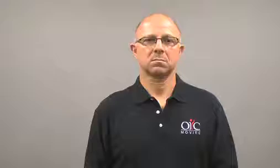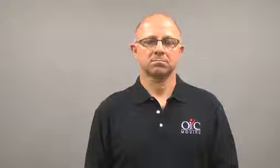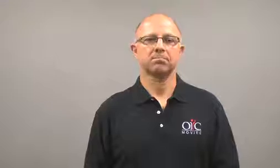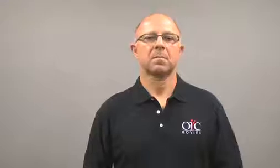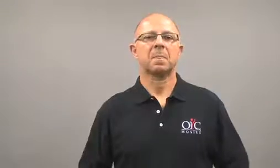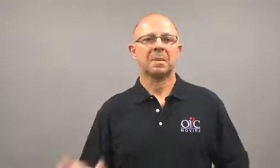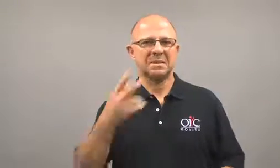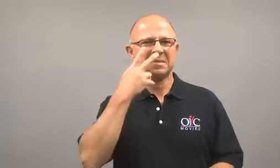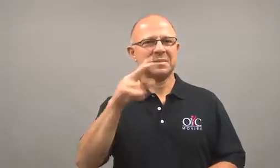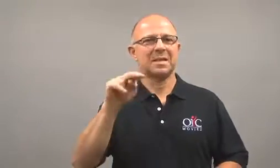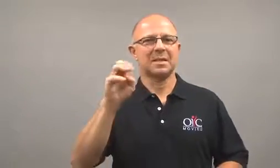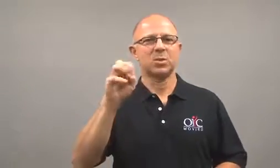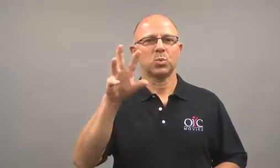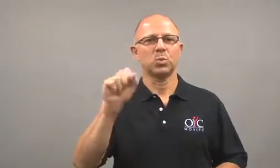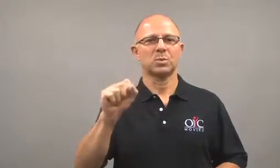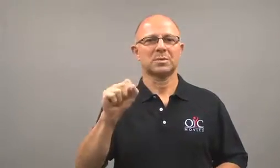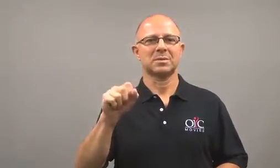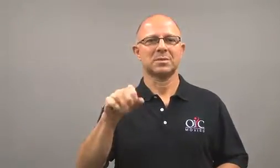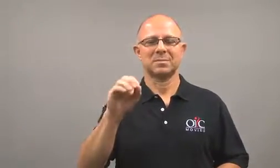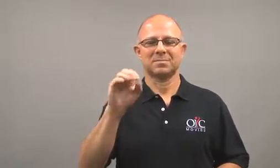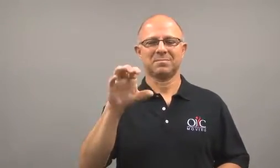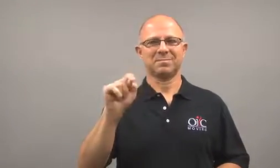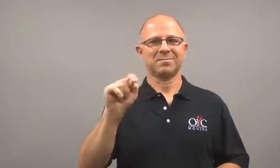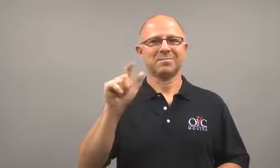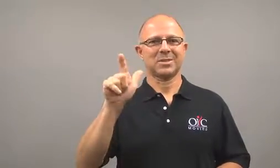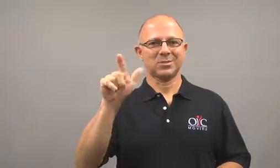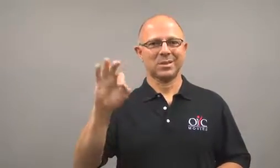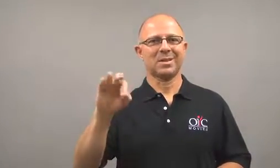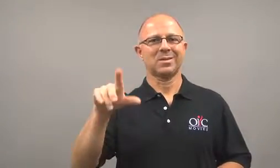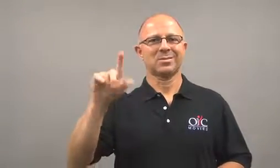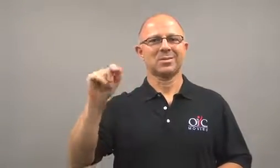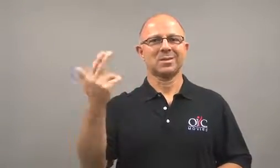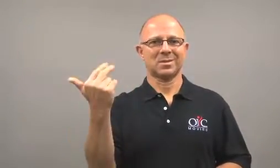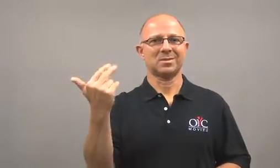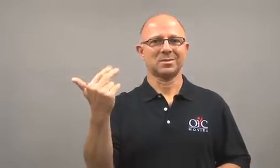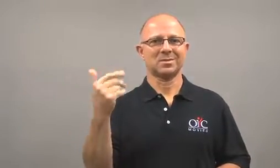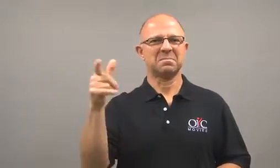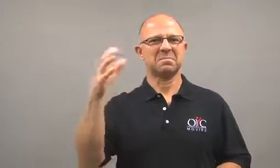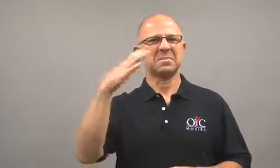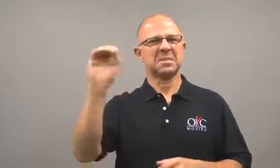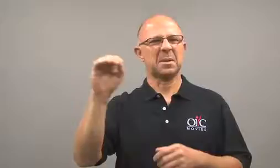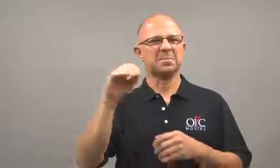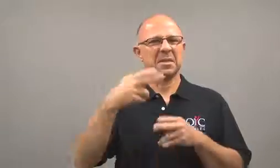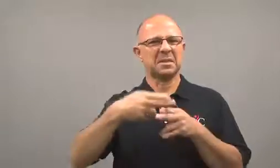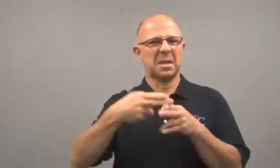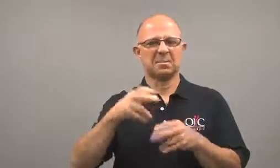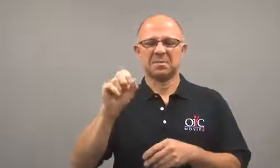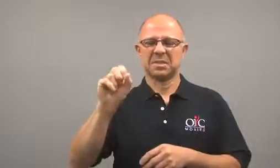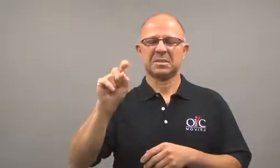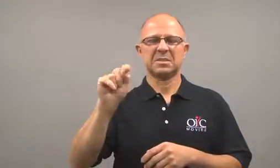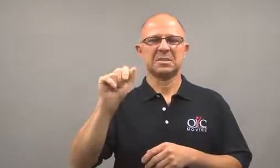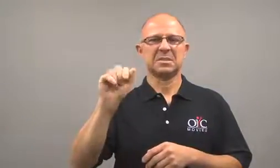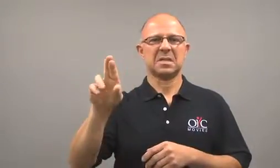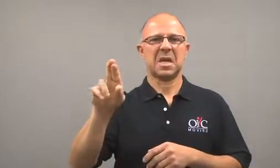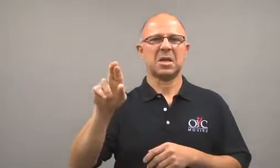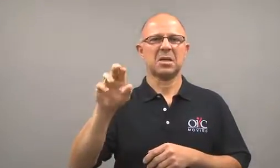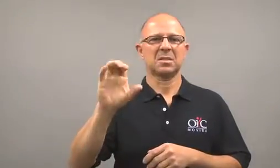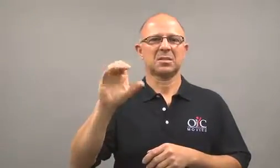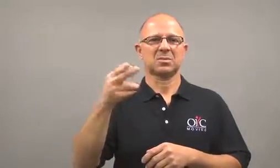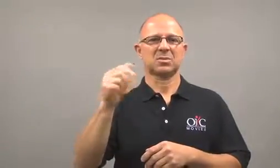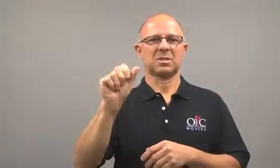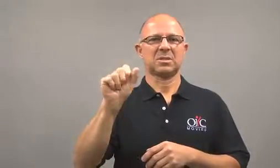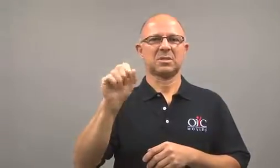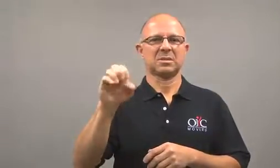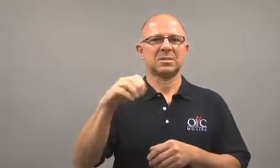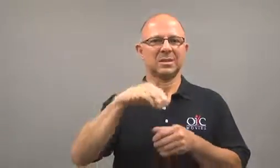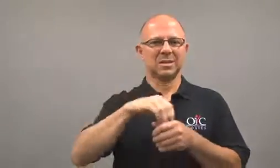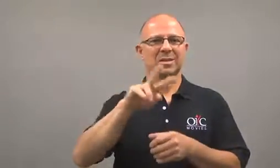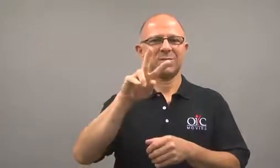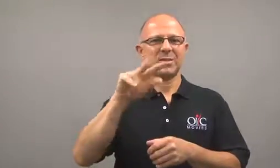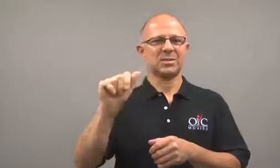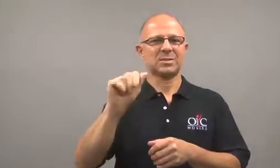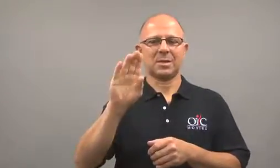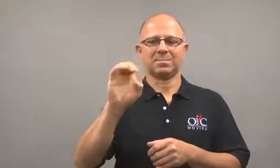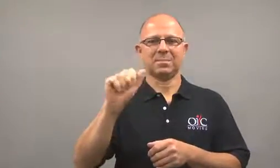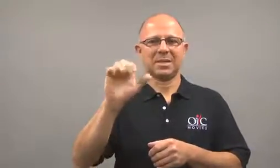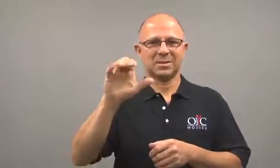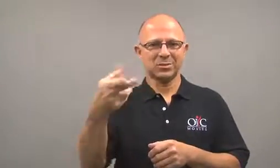This was in the news on October 29, 2013.